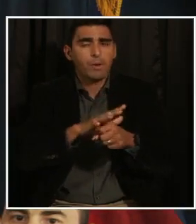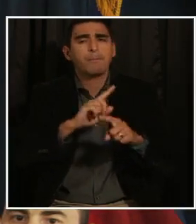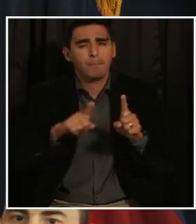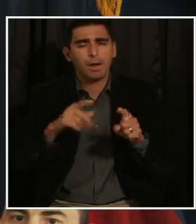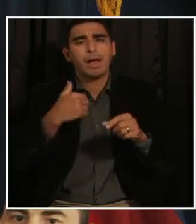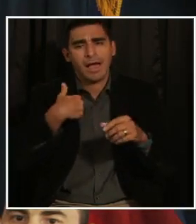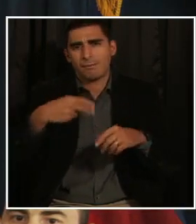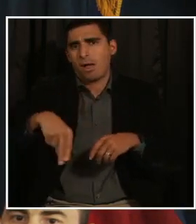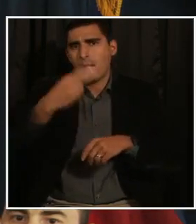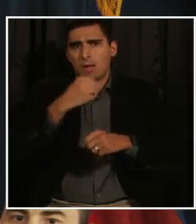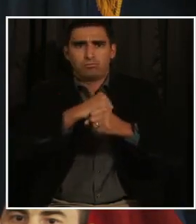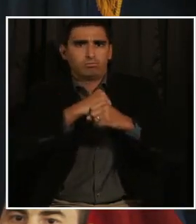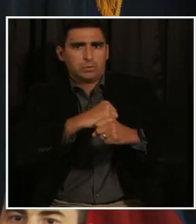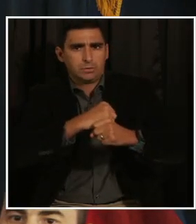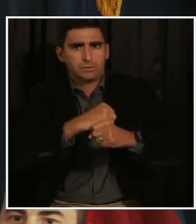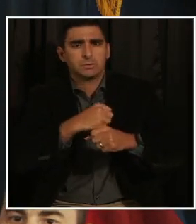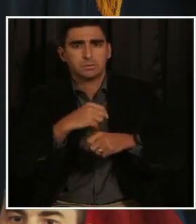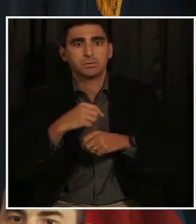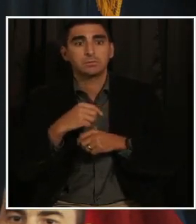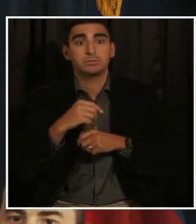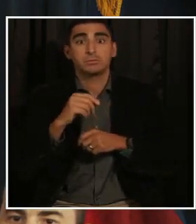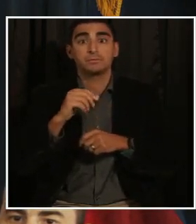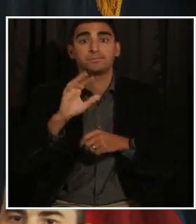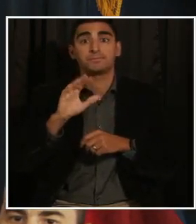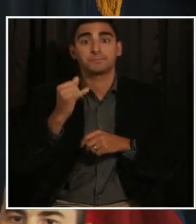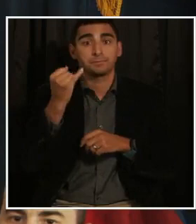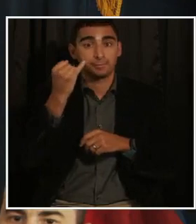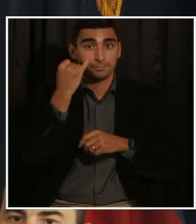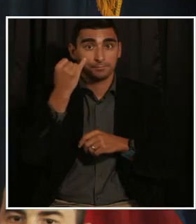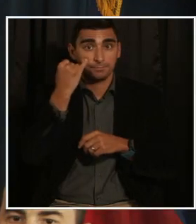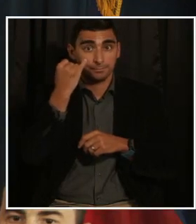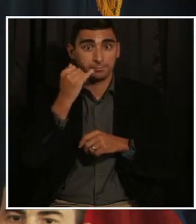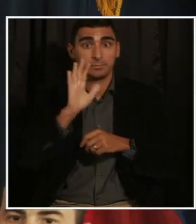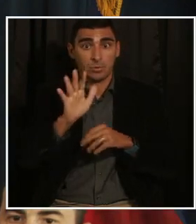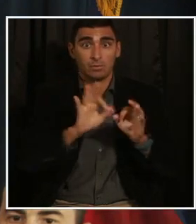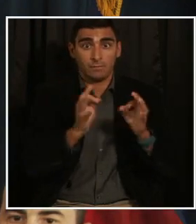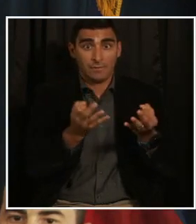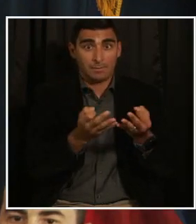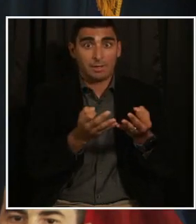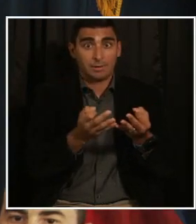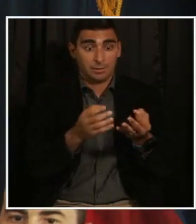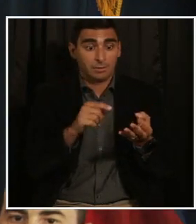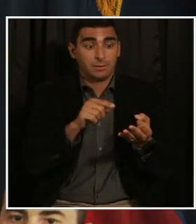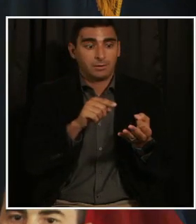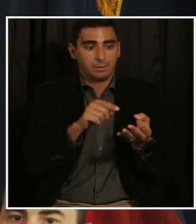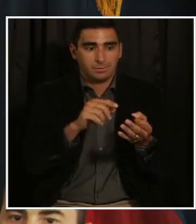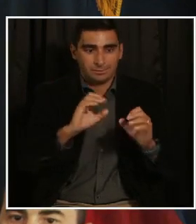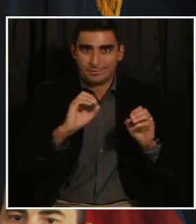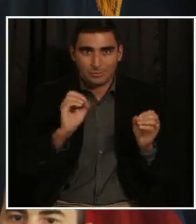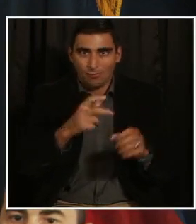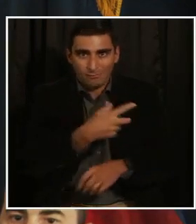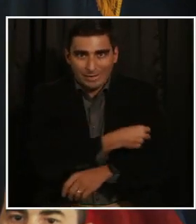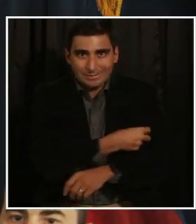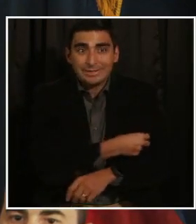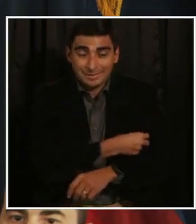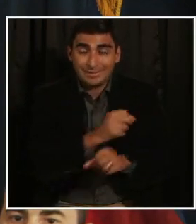but if members of your family aren't vaccinated it could very well be deadly for them and life can't